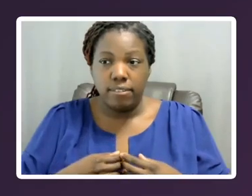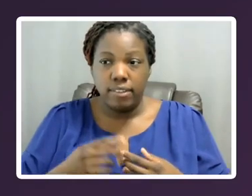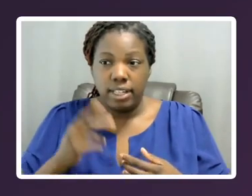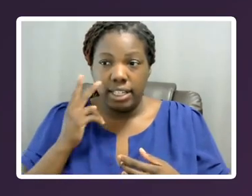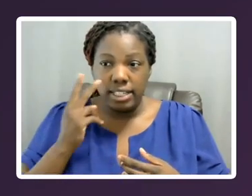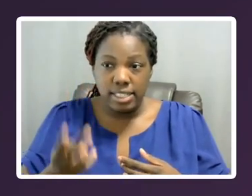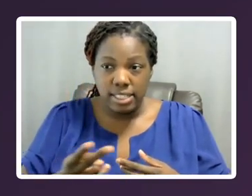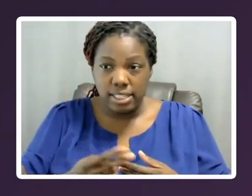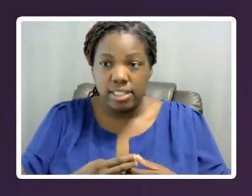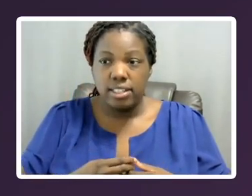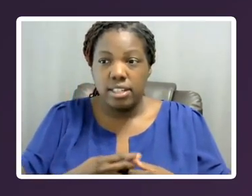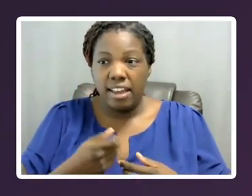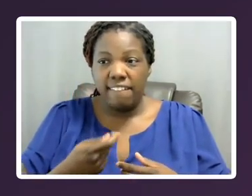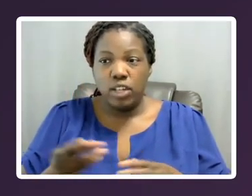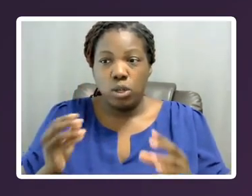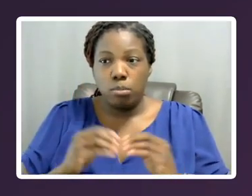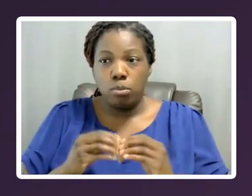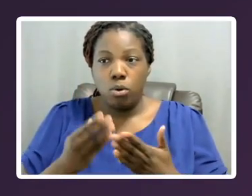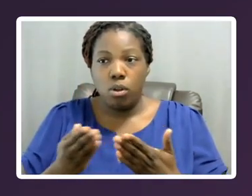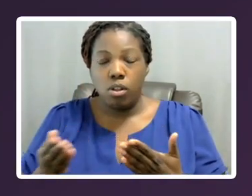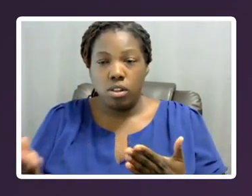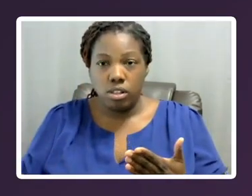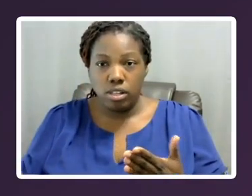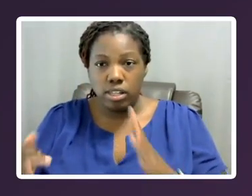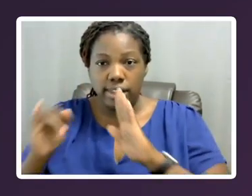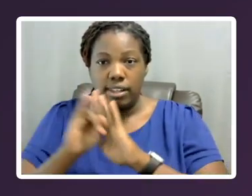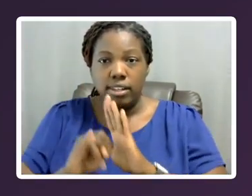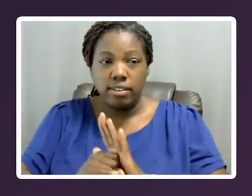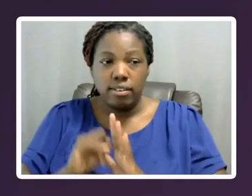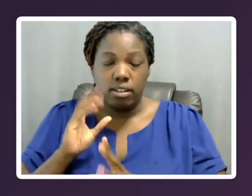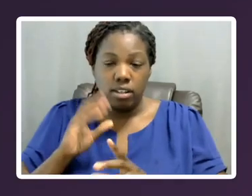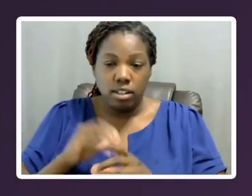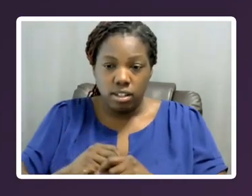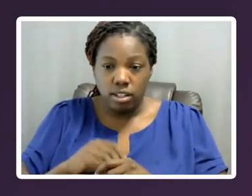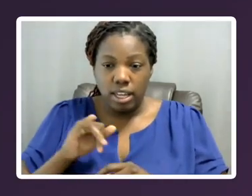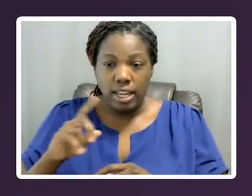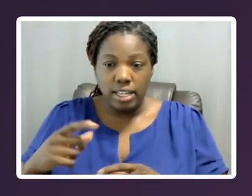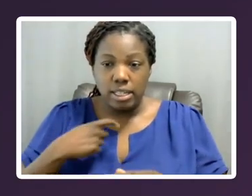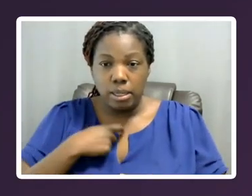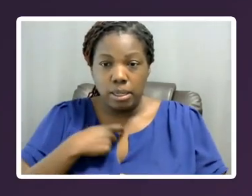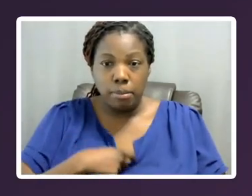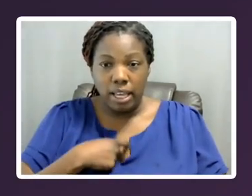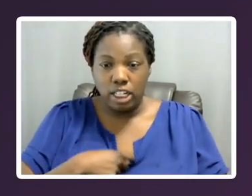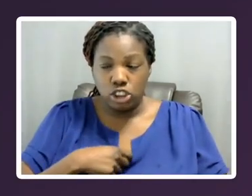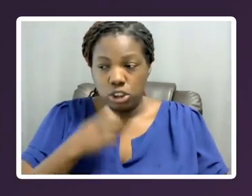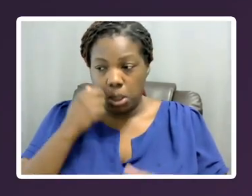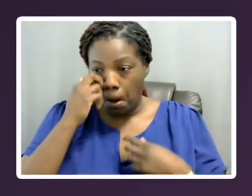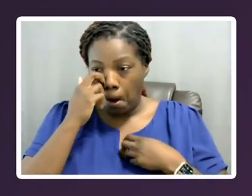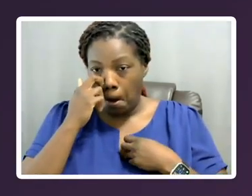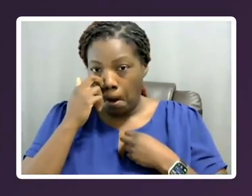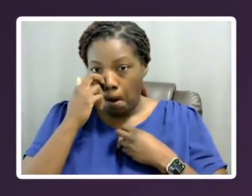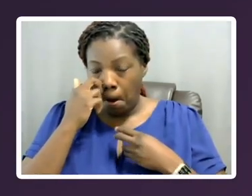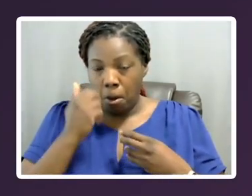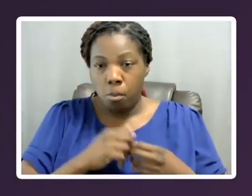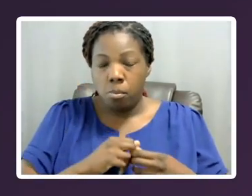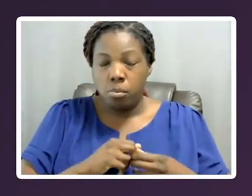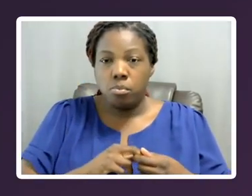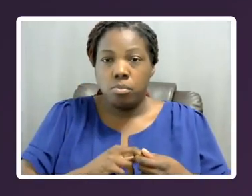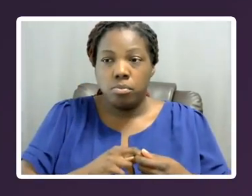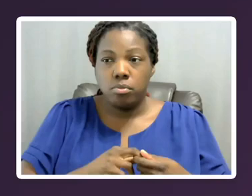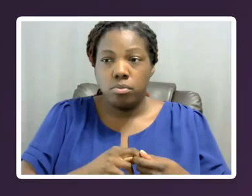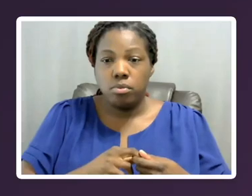couple more objects that were identified including an ID badge perhaps. Great. So we're seeing,